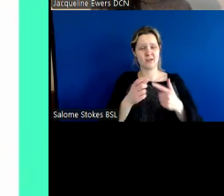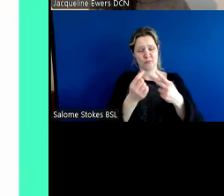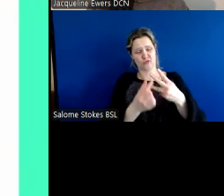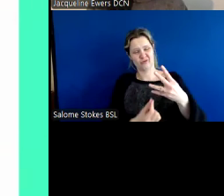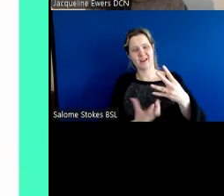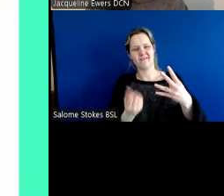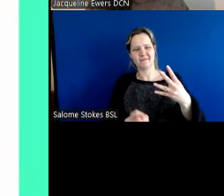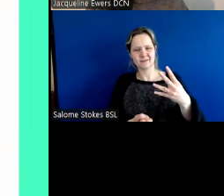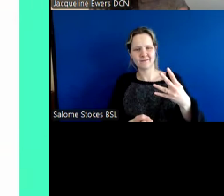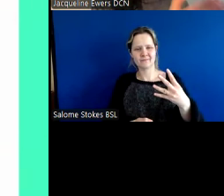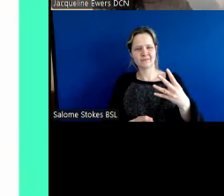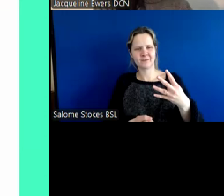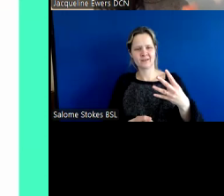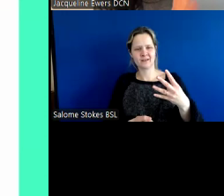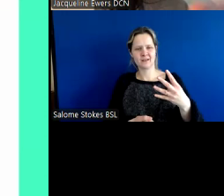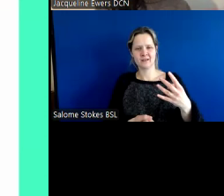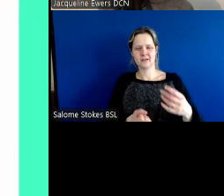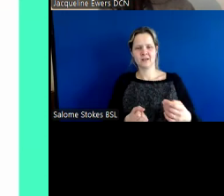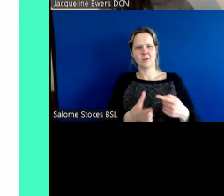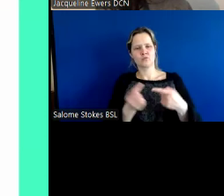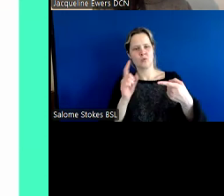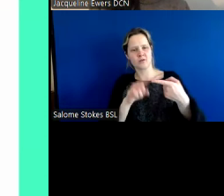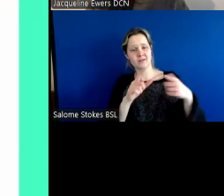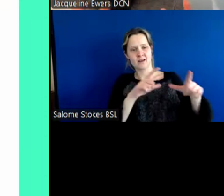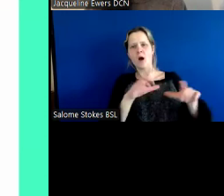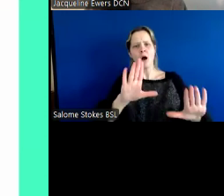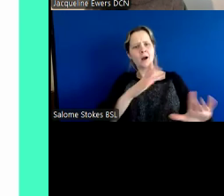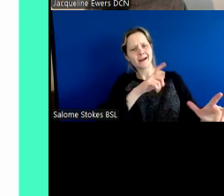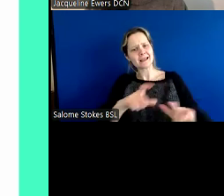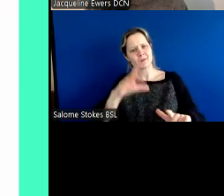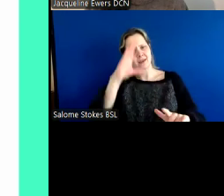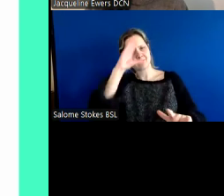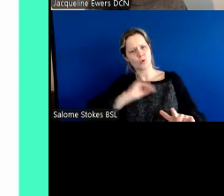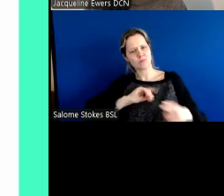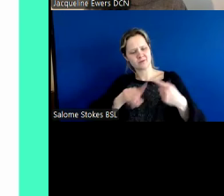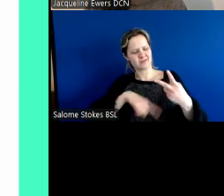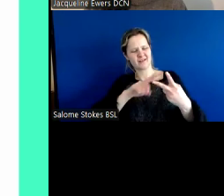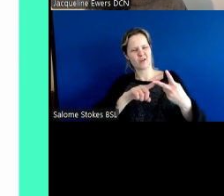There's an option which is, keep me updated, but there's also the option to unsubscribe.